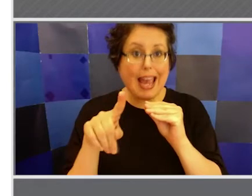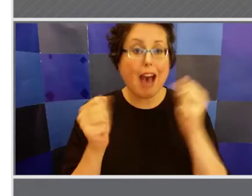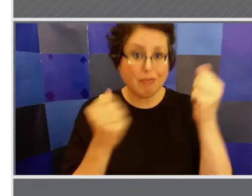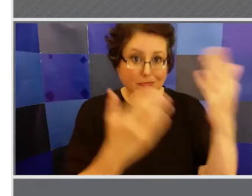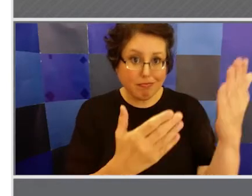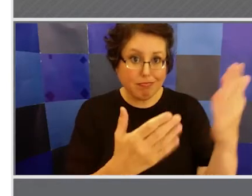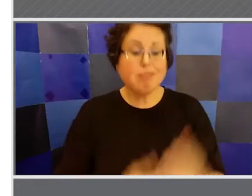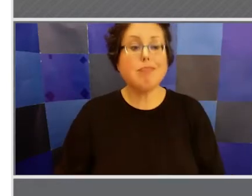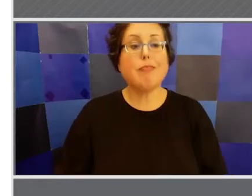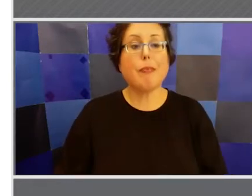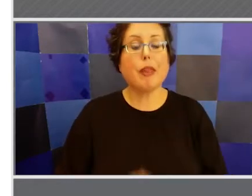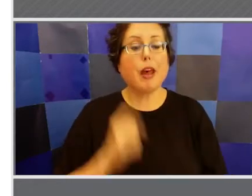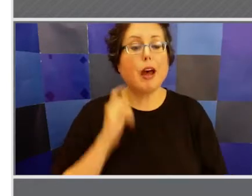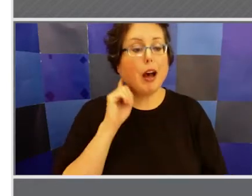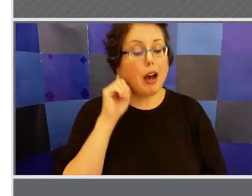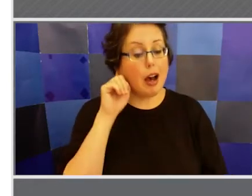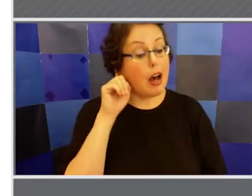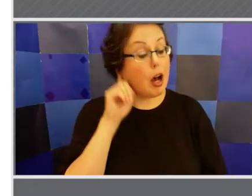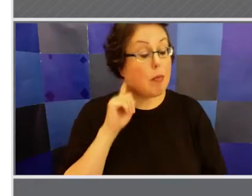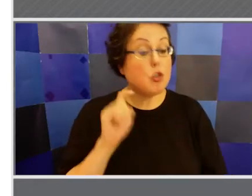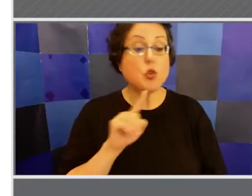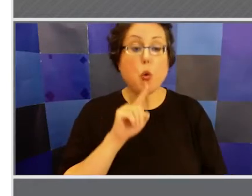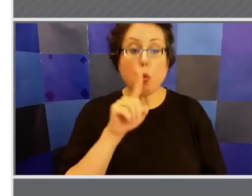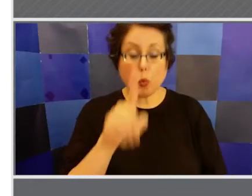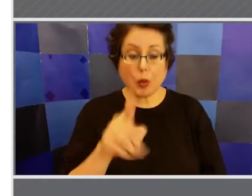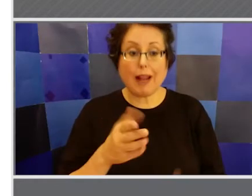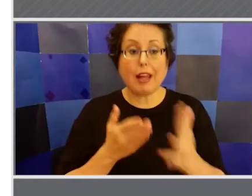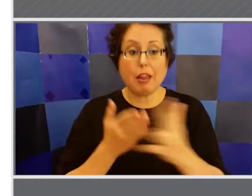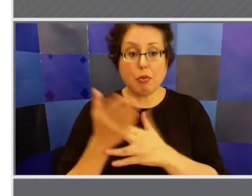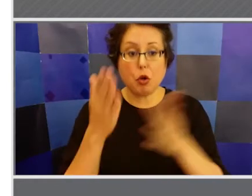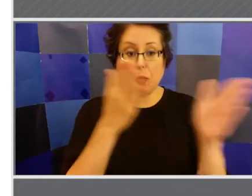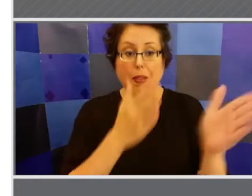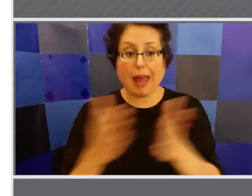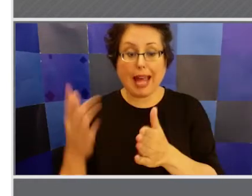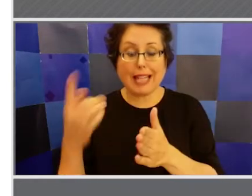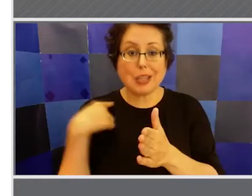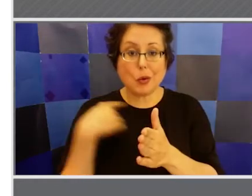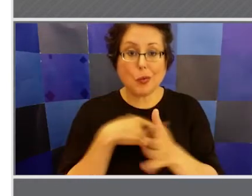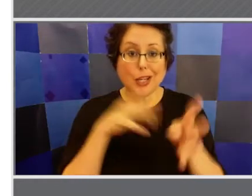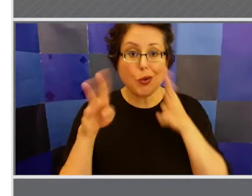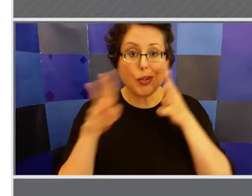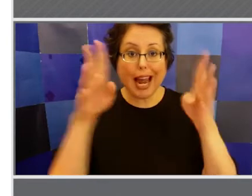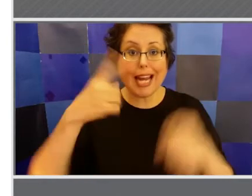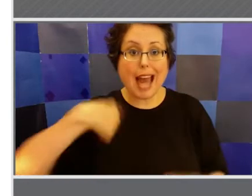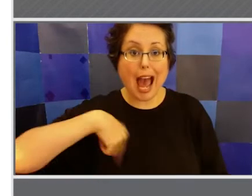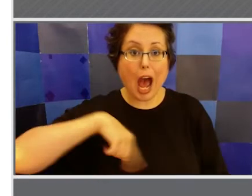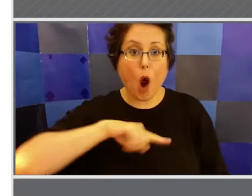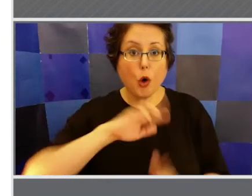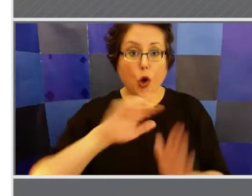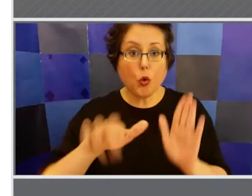So really, through the plans that we create our role is to work with residents to understand